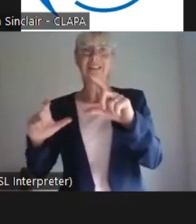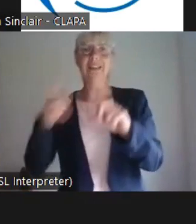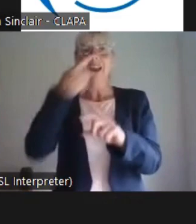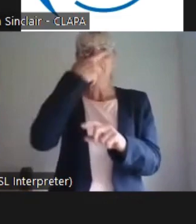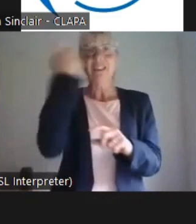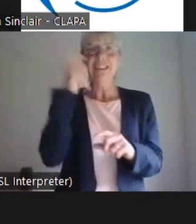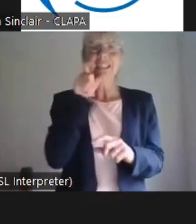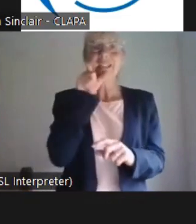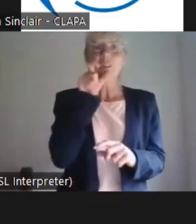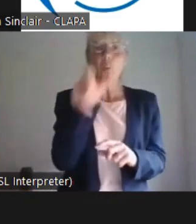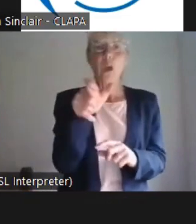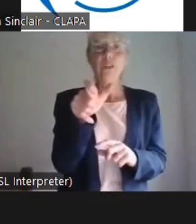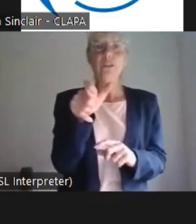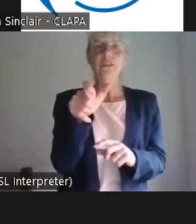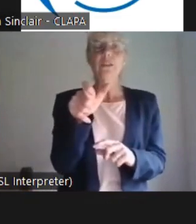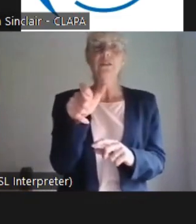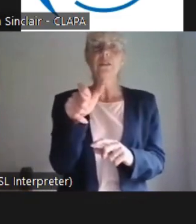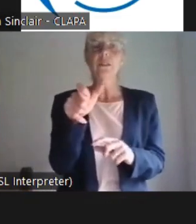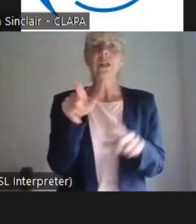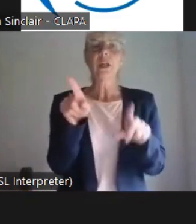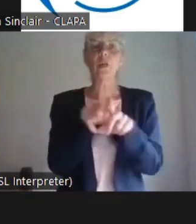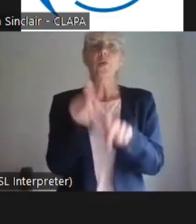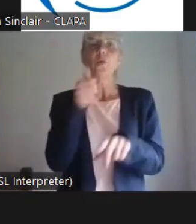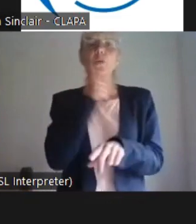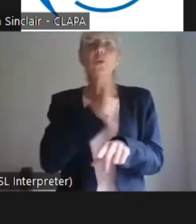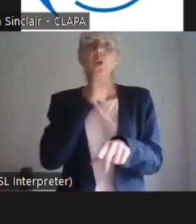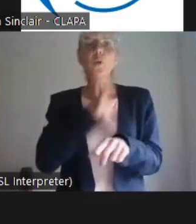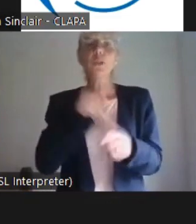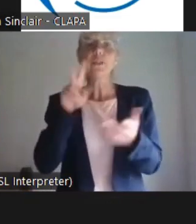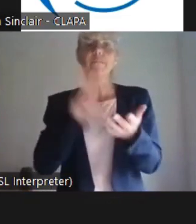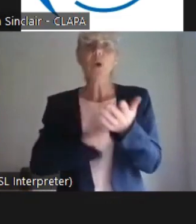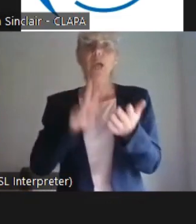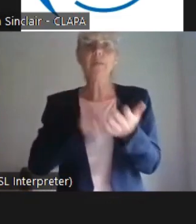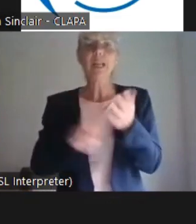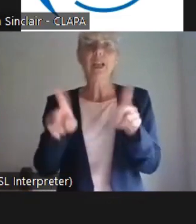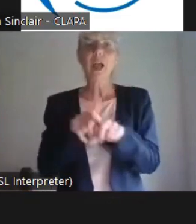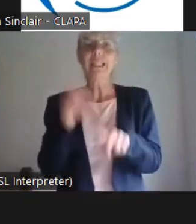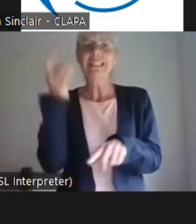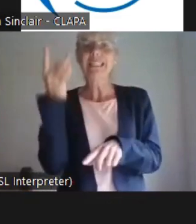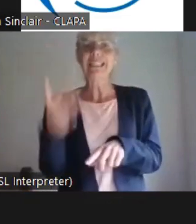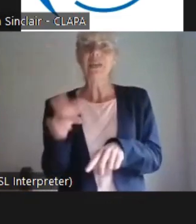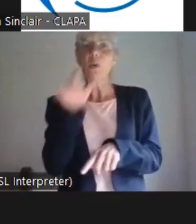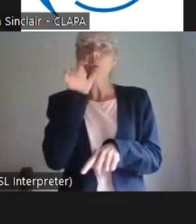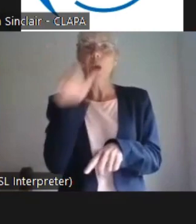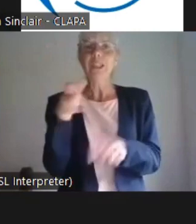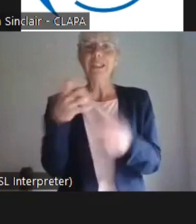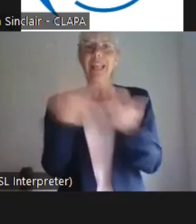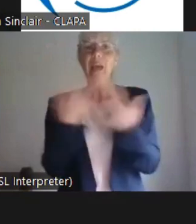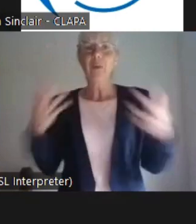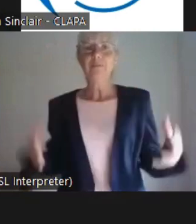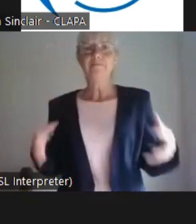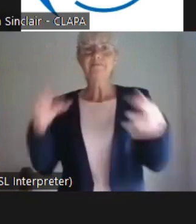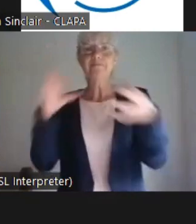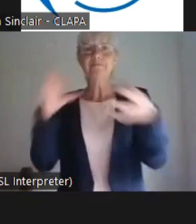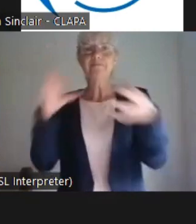um use of vocabulary so single words but also how we put those together and so mummy